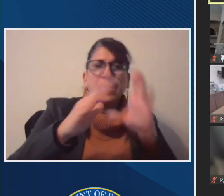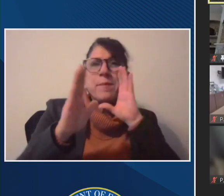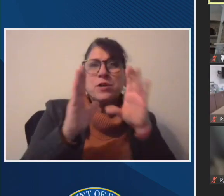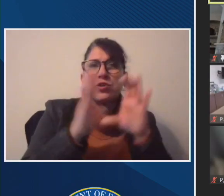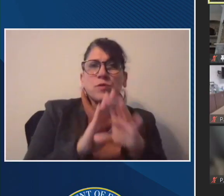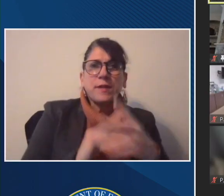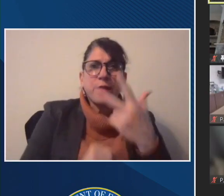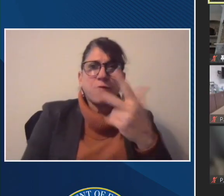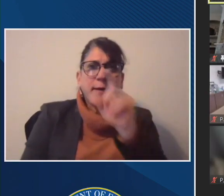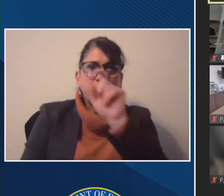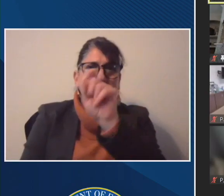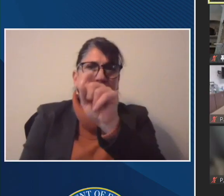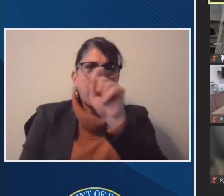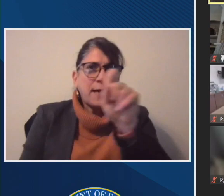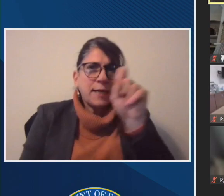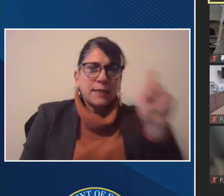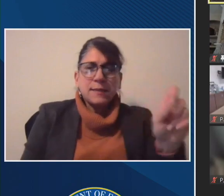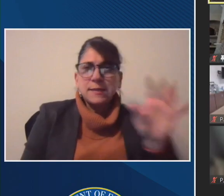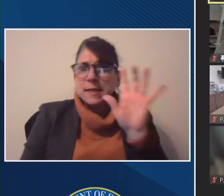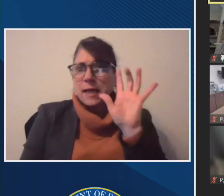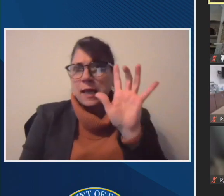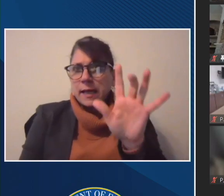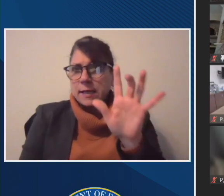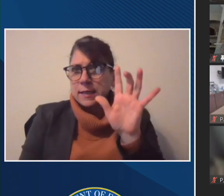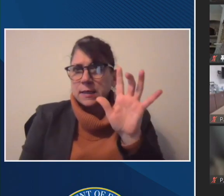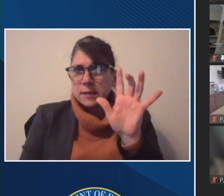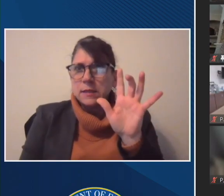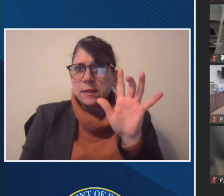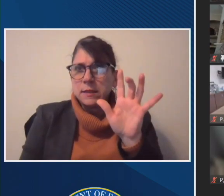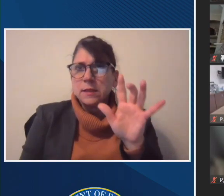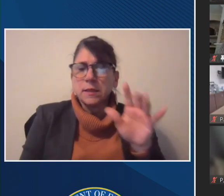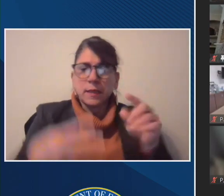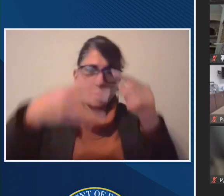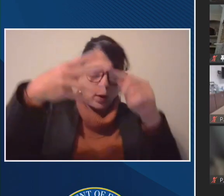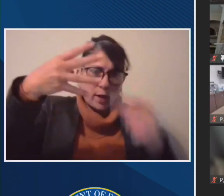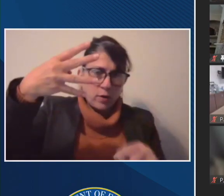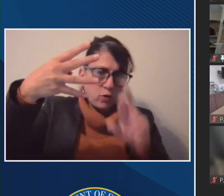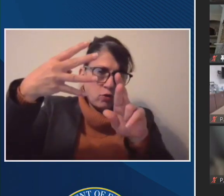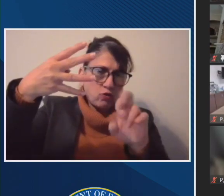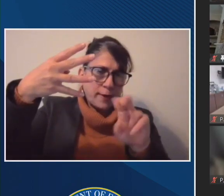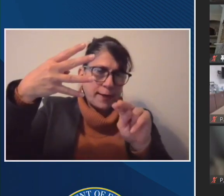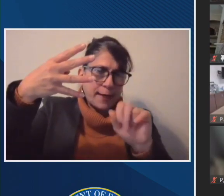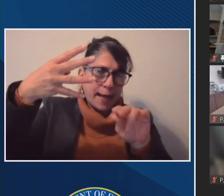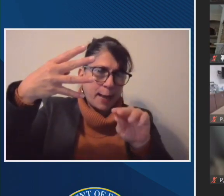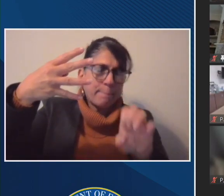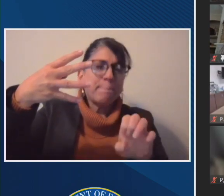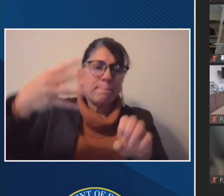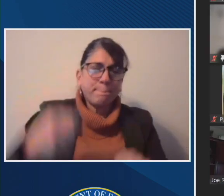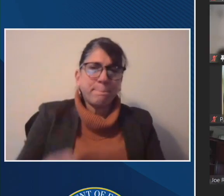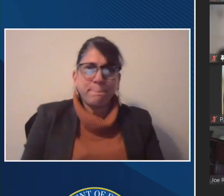Yeah. If you click on those, you can go down to rename. Okay. Okay?